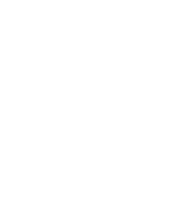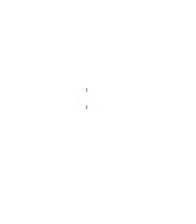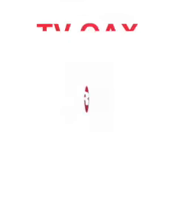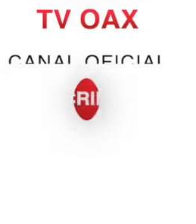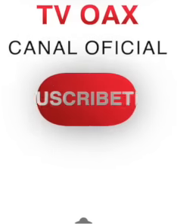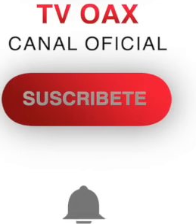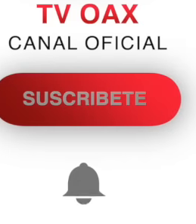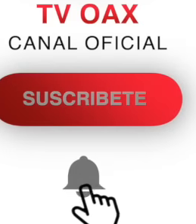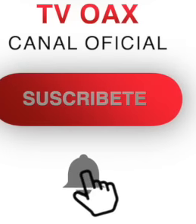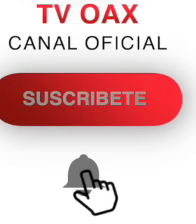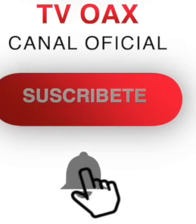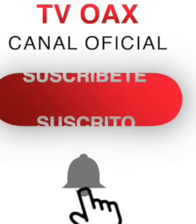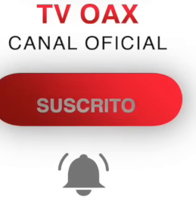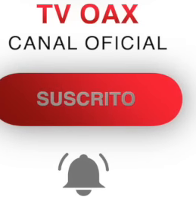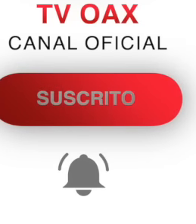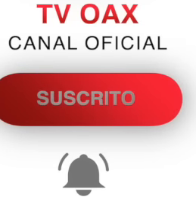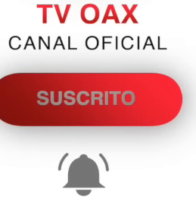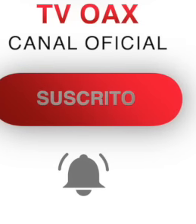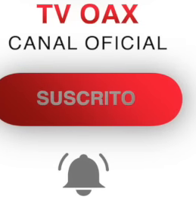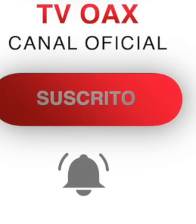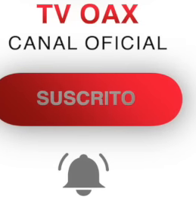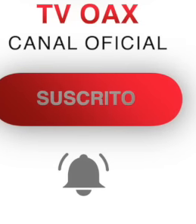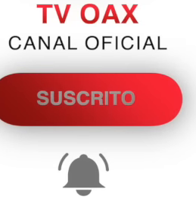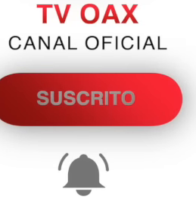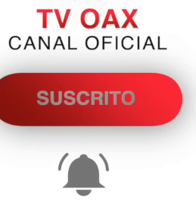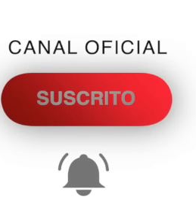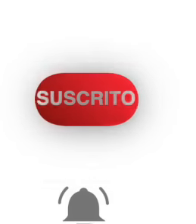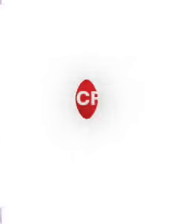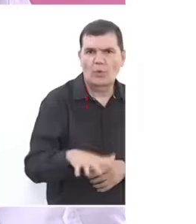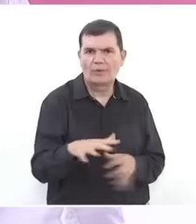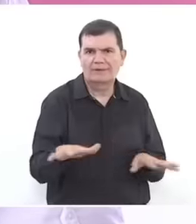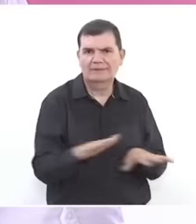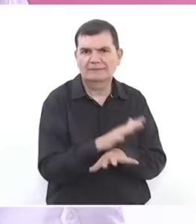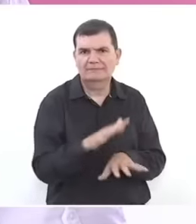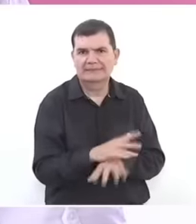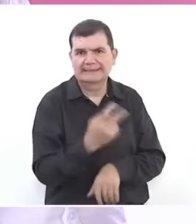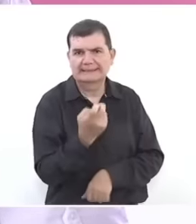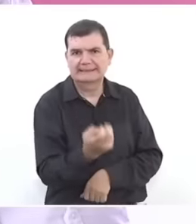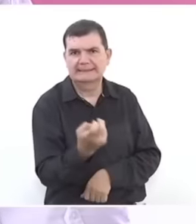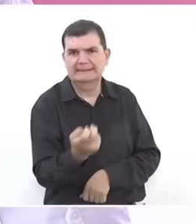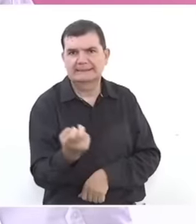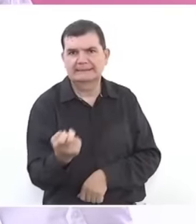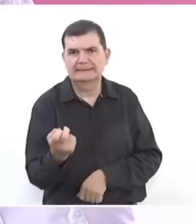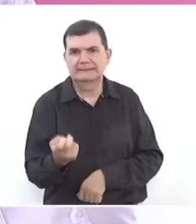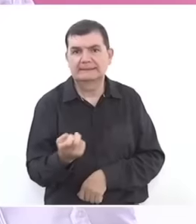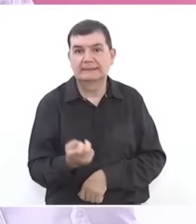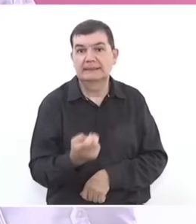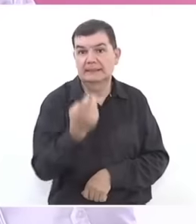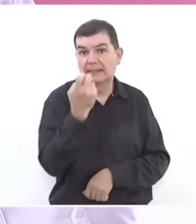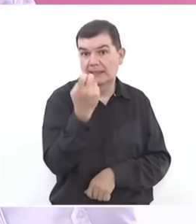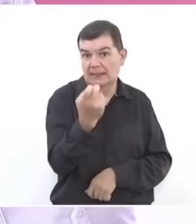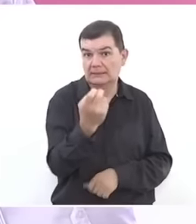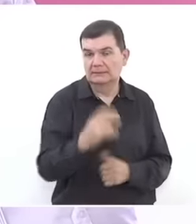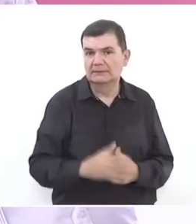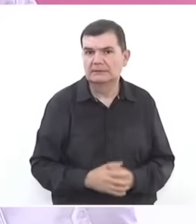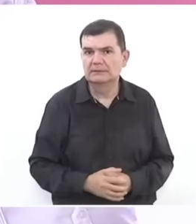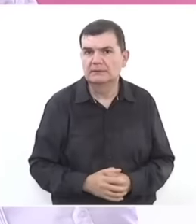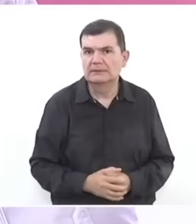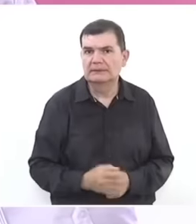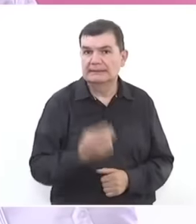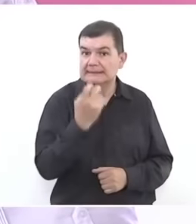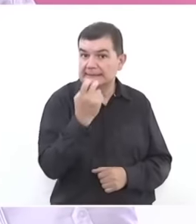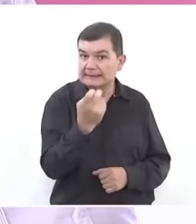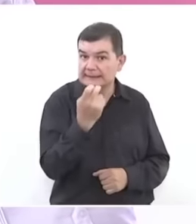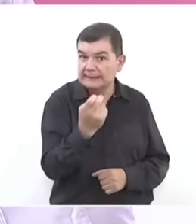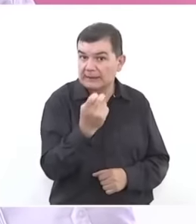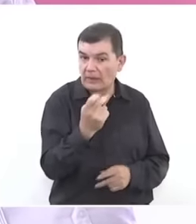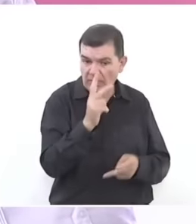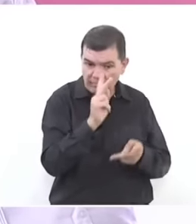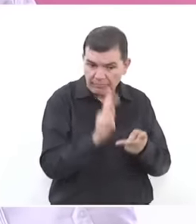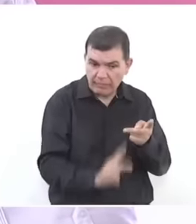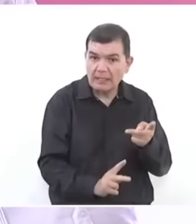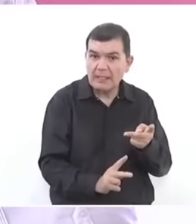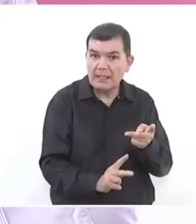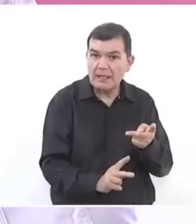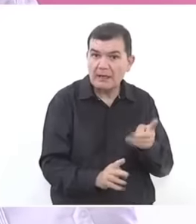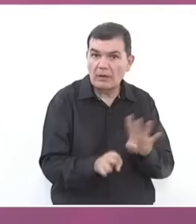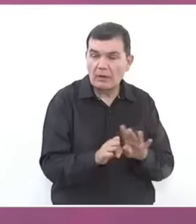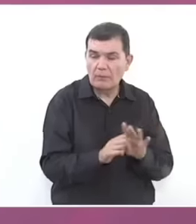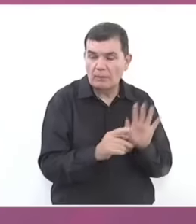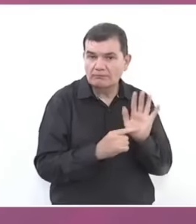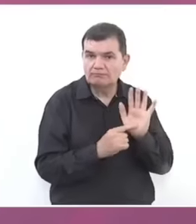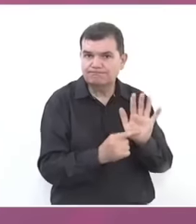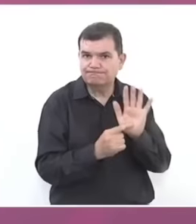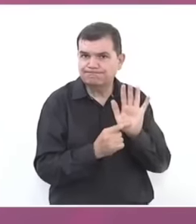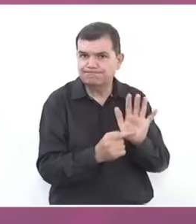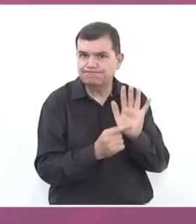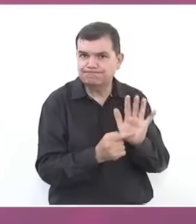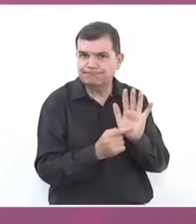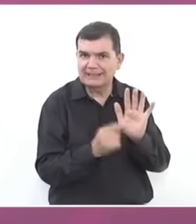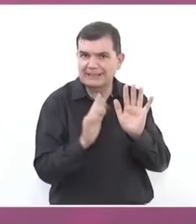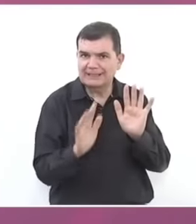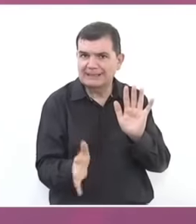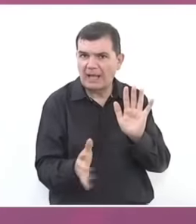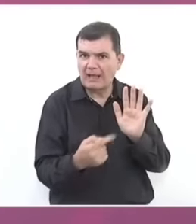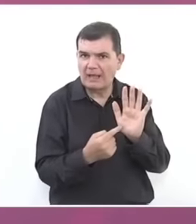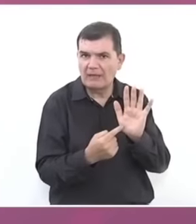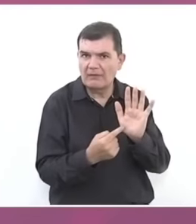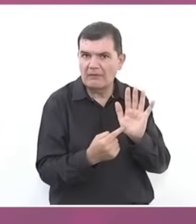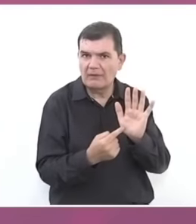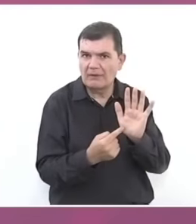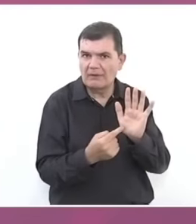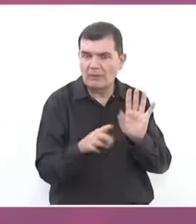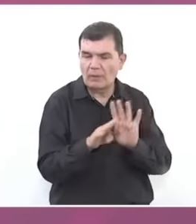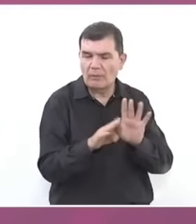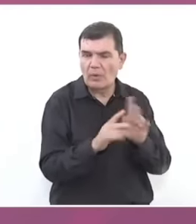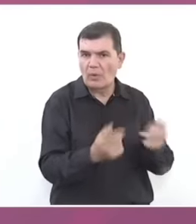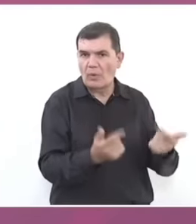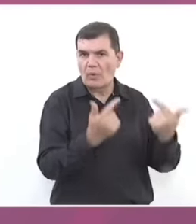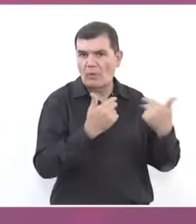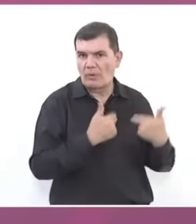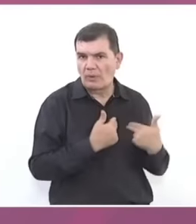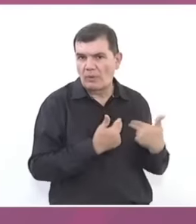The engine of change is the people. And that is what was made clear, that is a legacy.